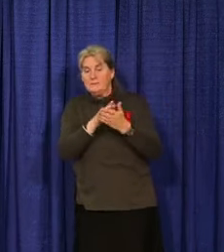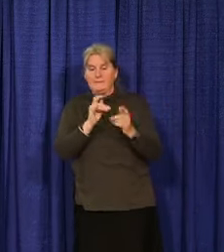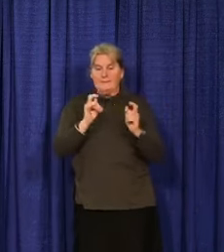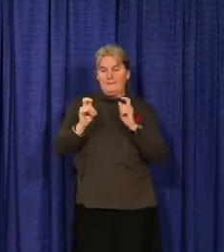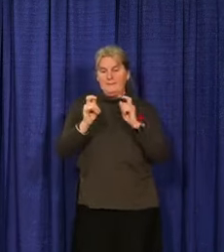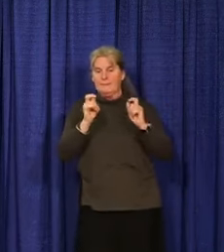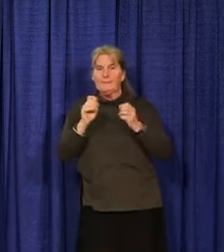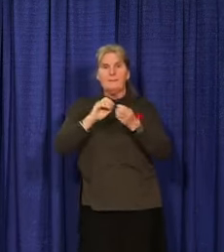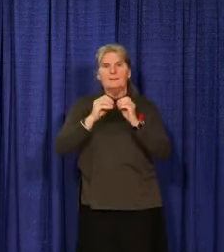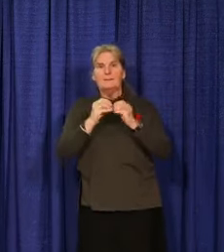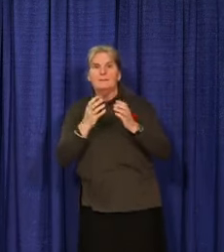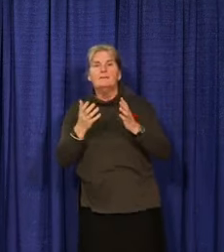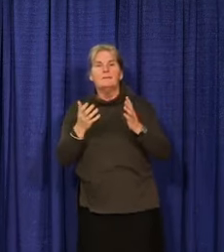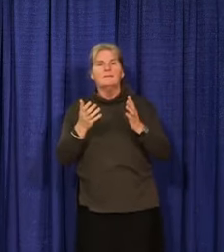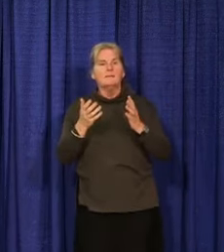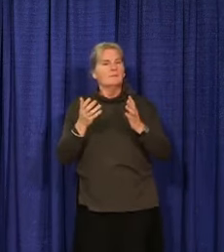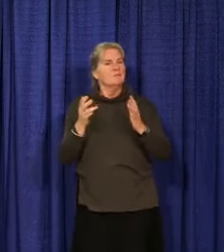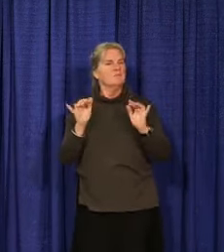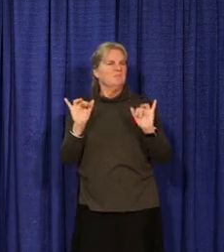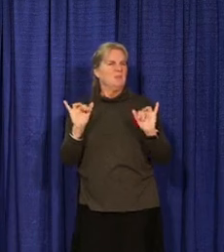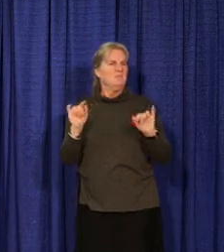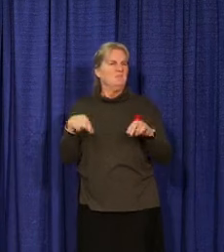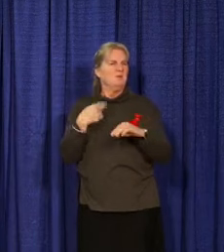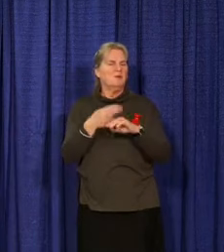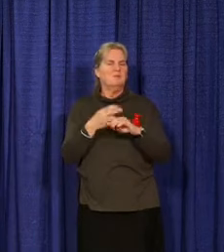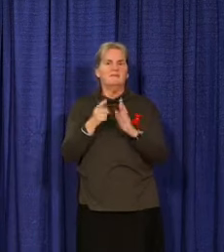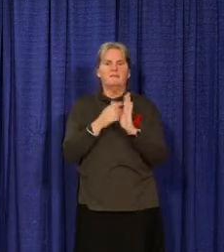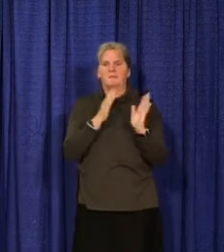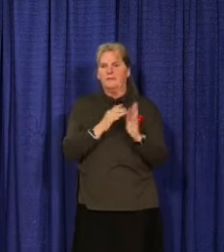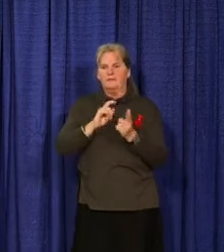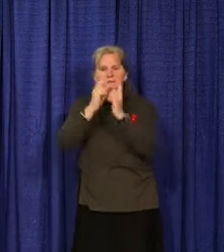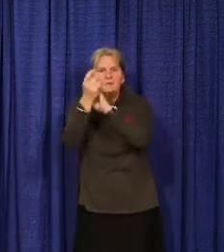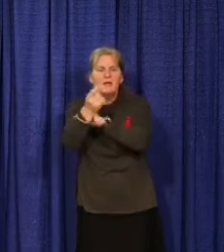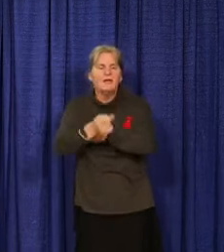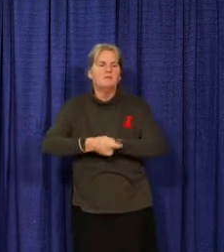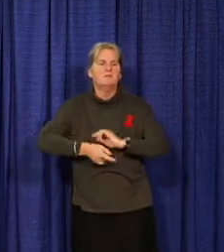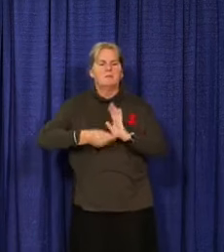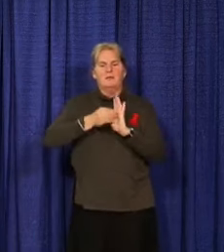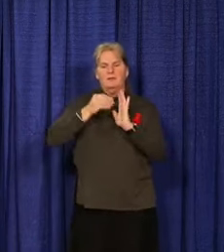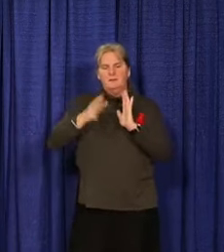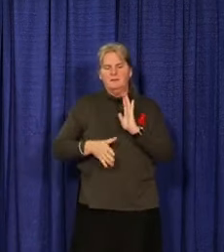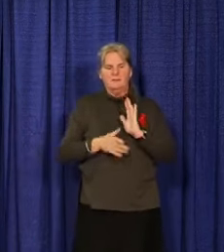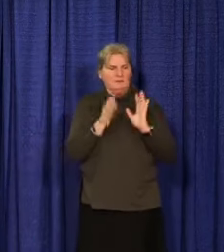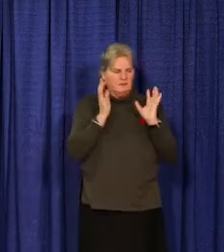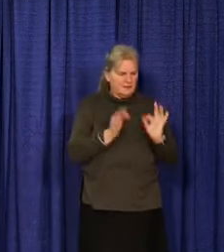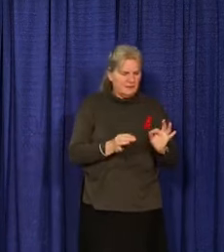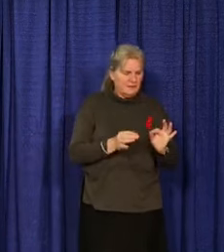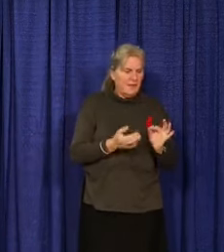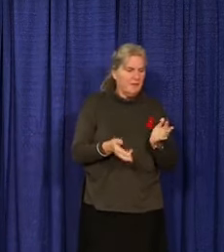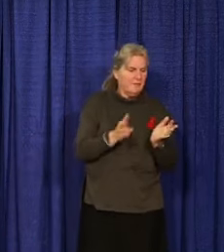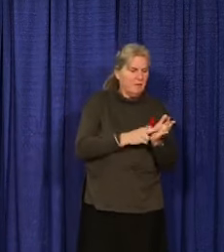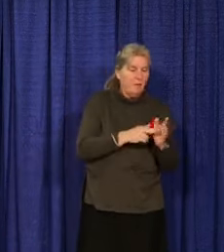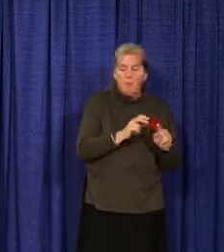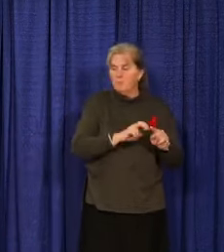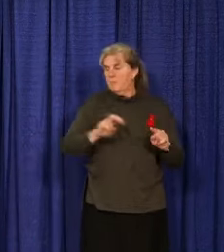attending classes are always adjusting. Sometimes plans change. Student go to a school different